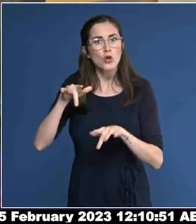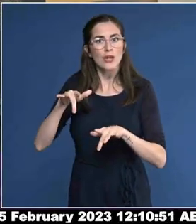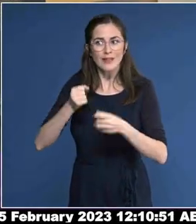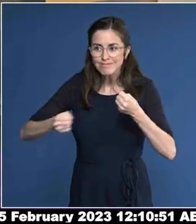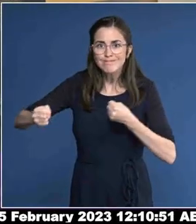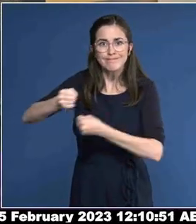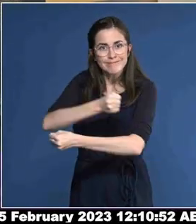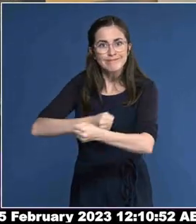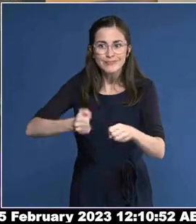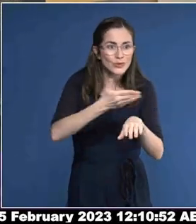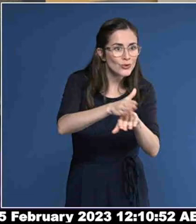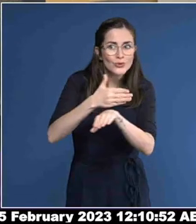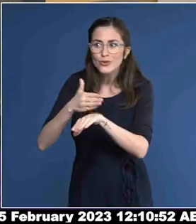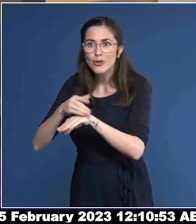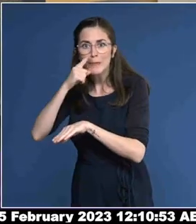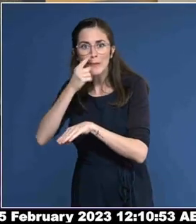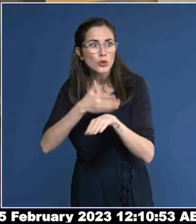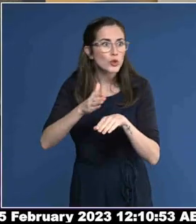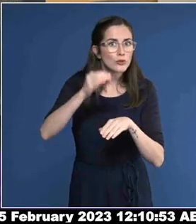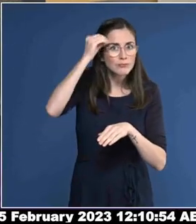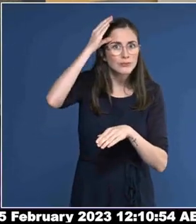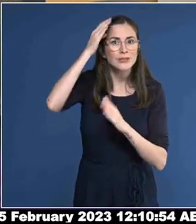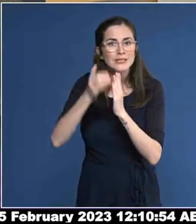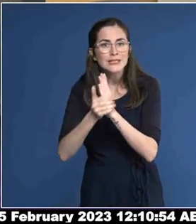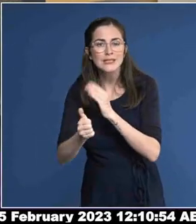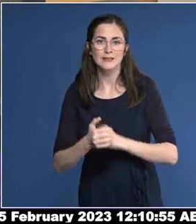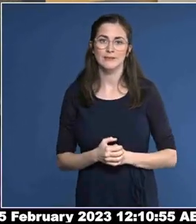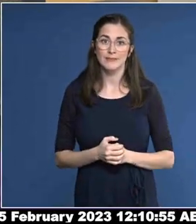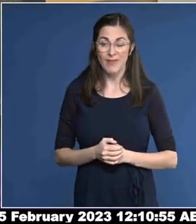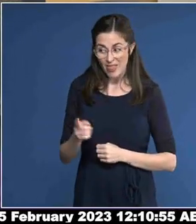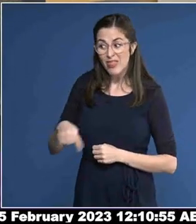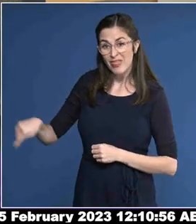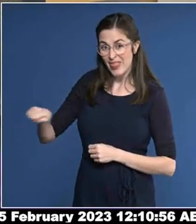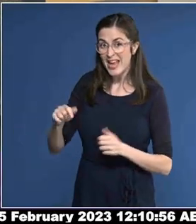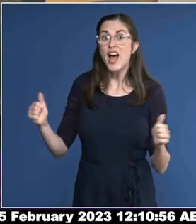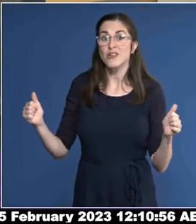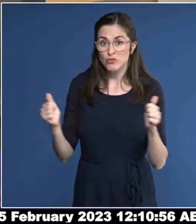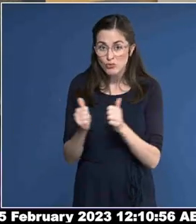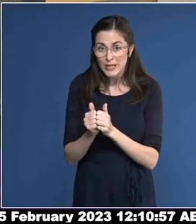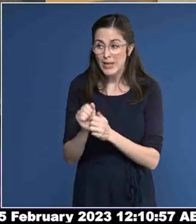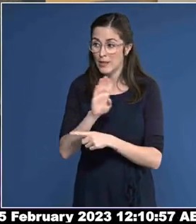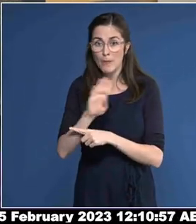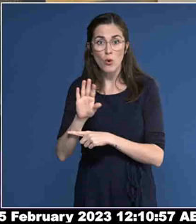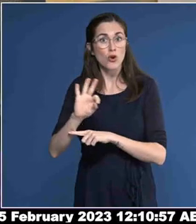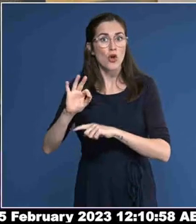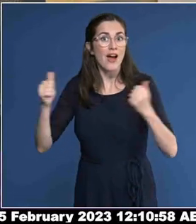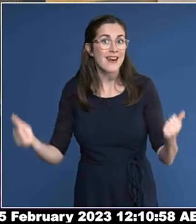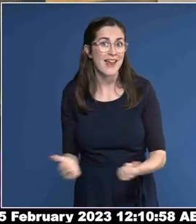The board also accepted that training for board members in respect of disability service provision could be improved.